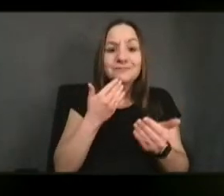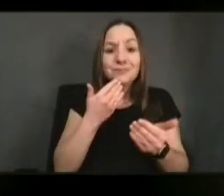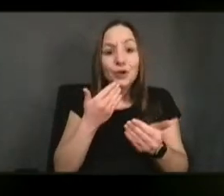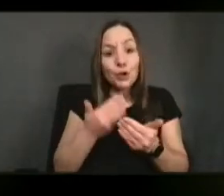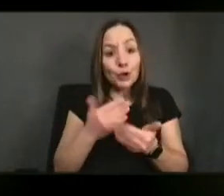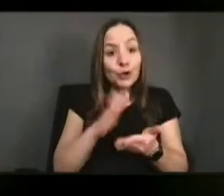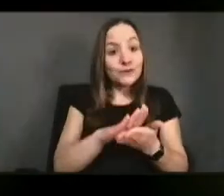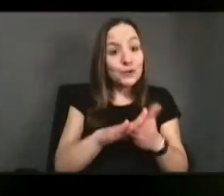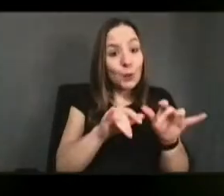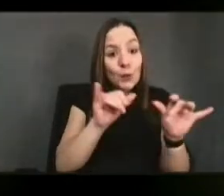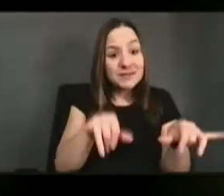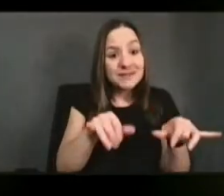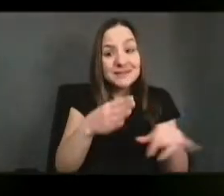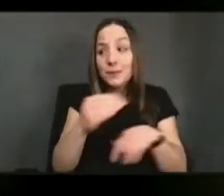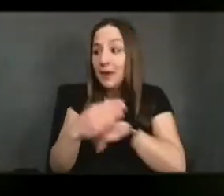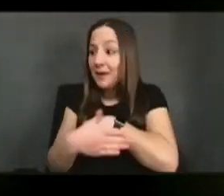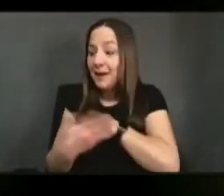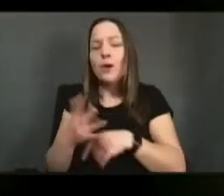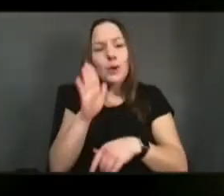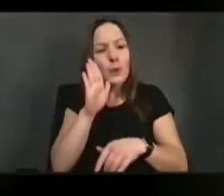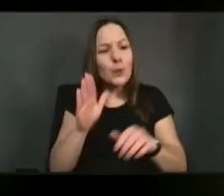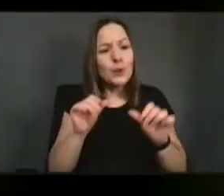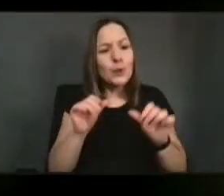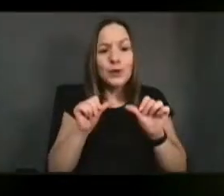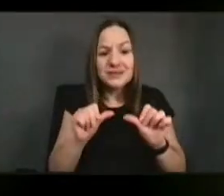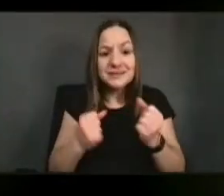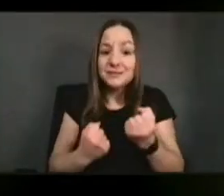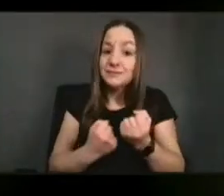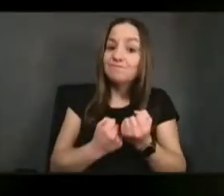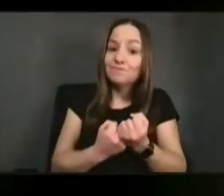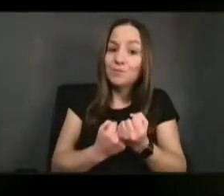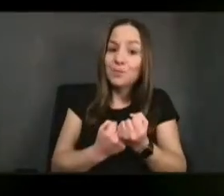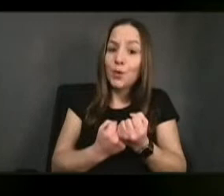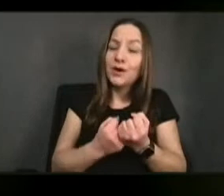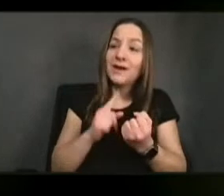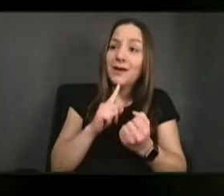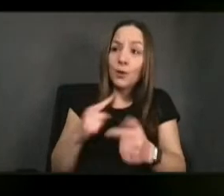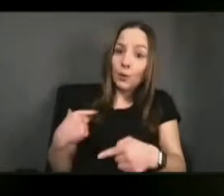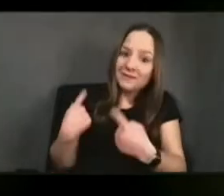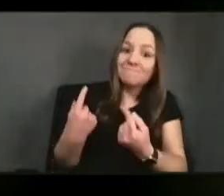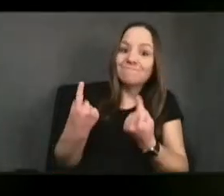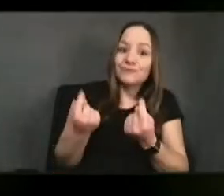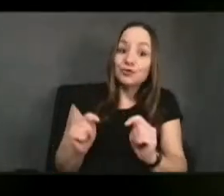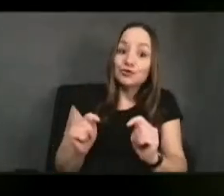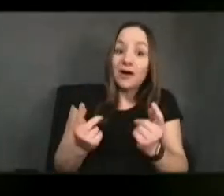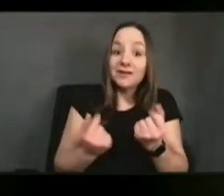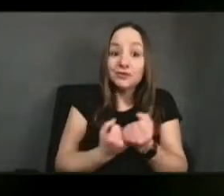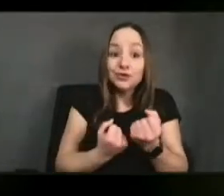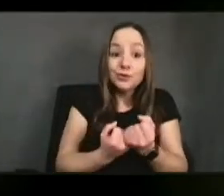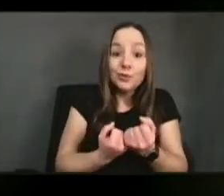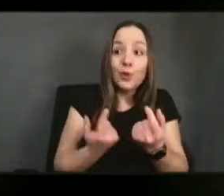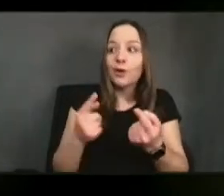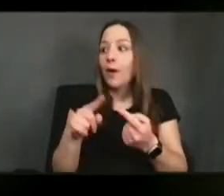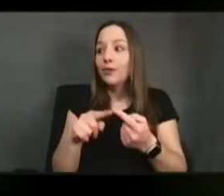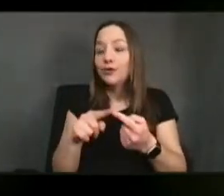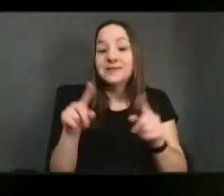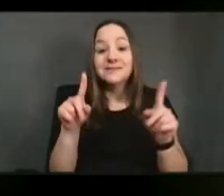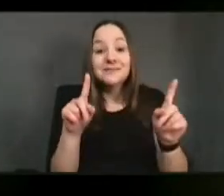the county. And you know the school systems of enormous part of that, and so we're going to consistently be there. And have